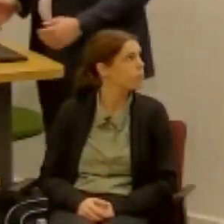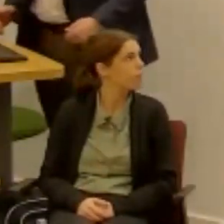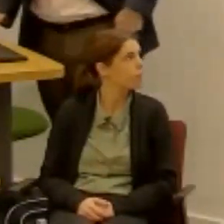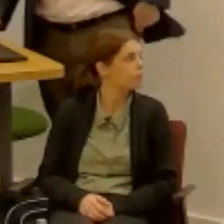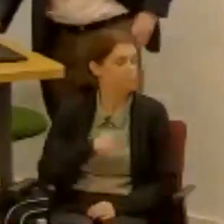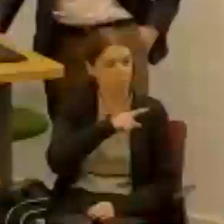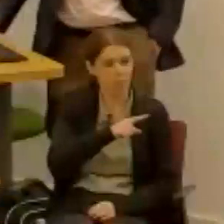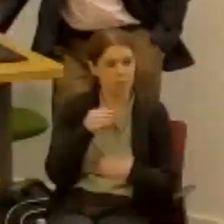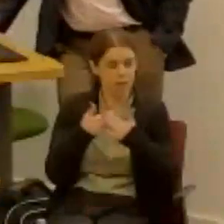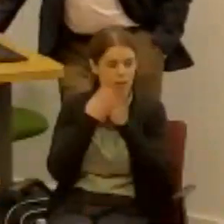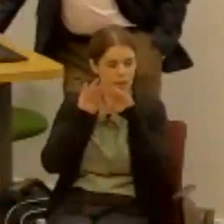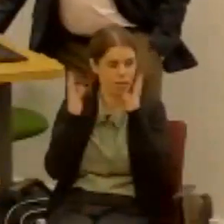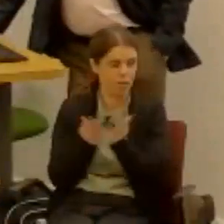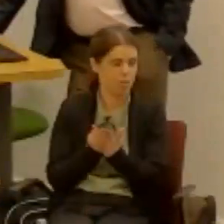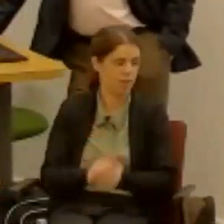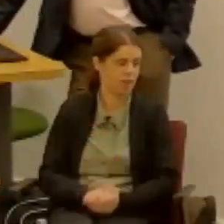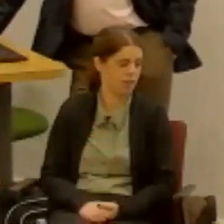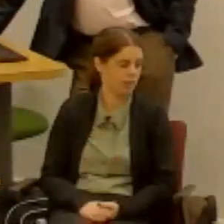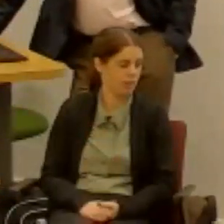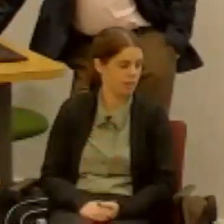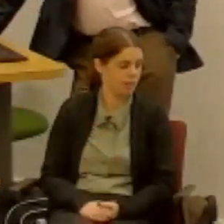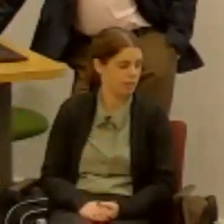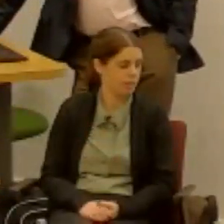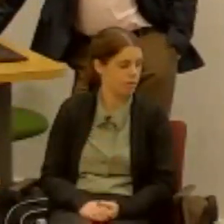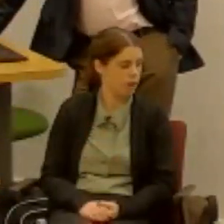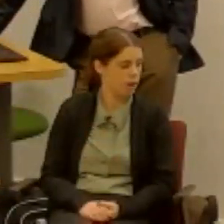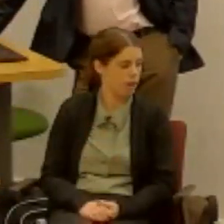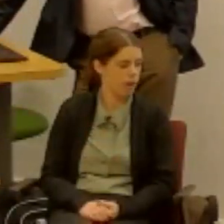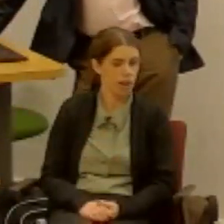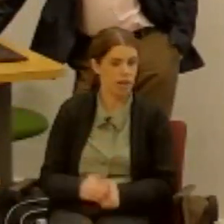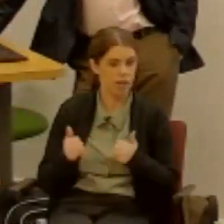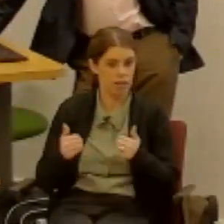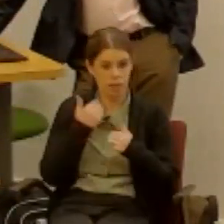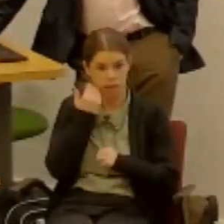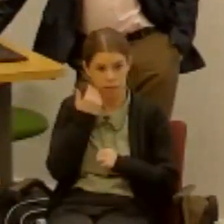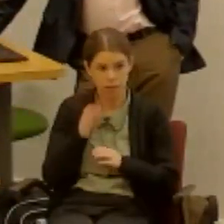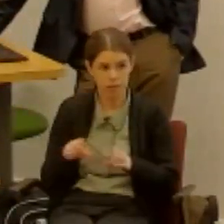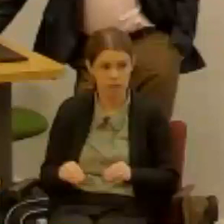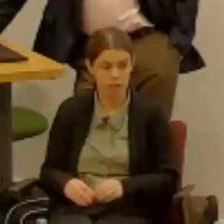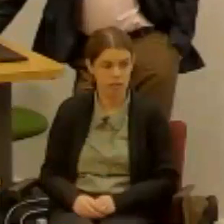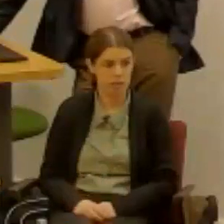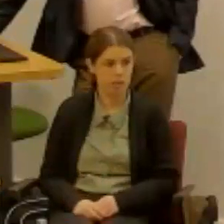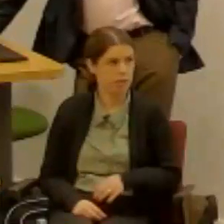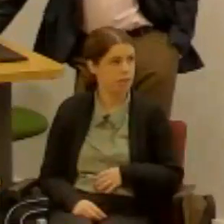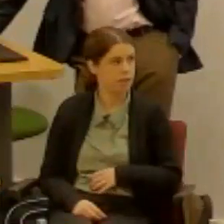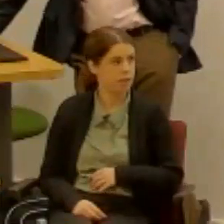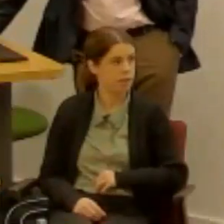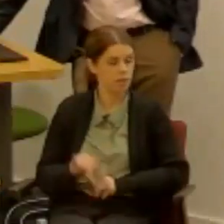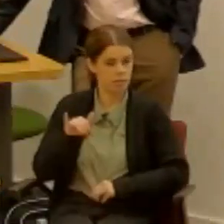Yay, thank you. Alright. Are we all have enough yet. Yep.